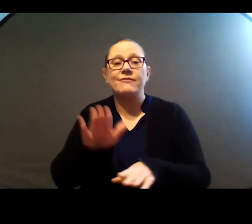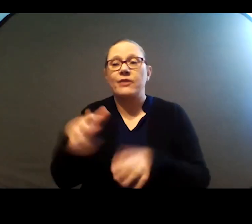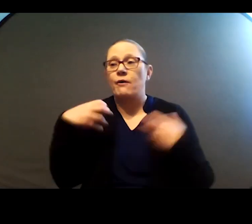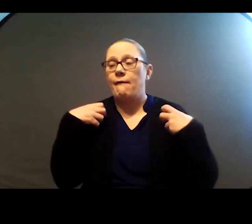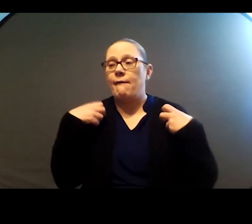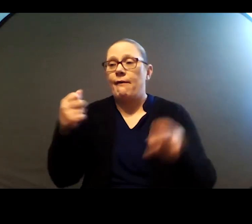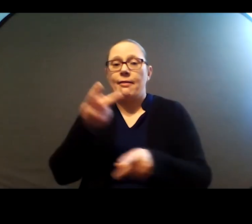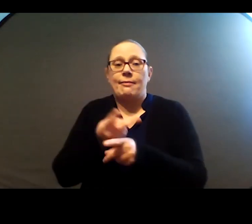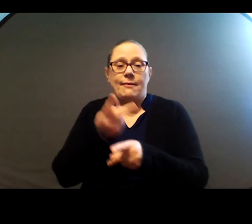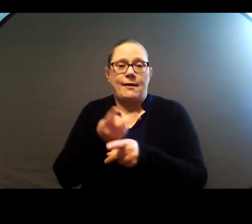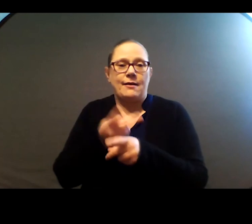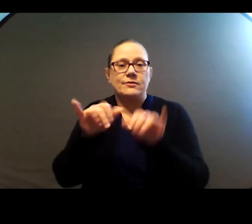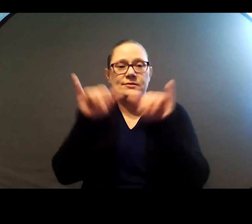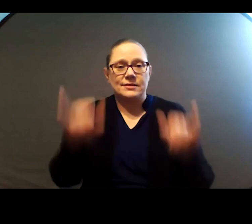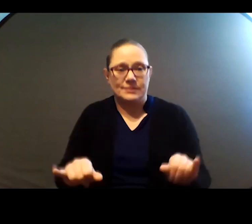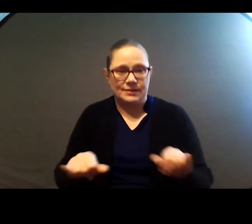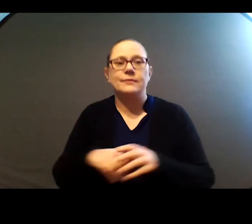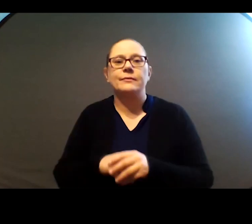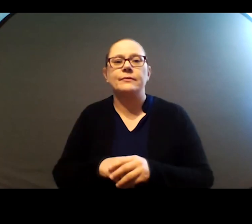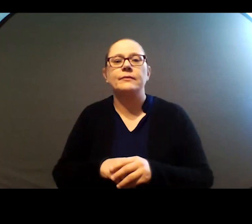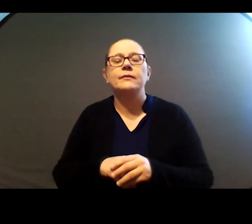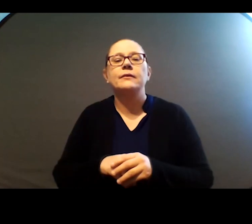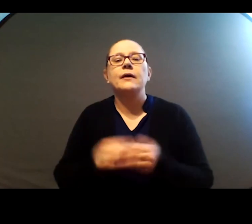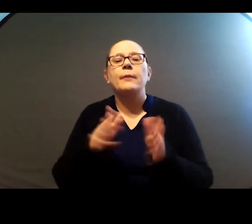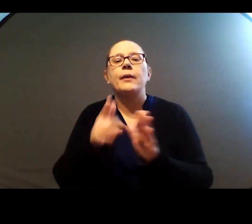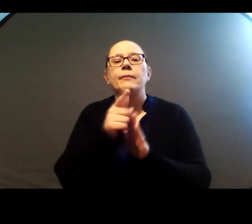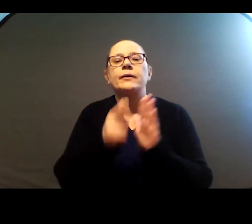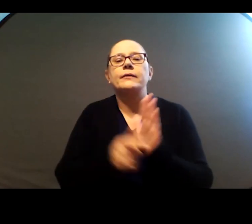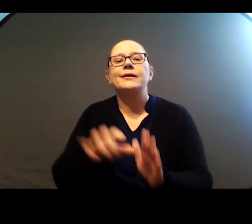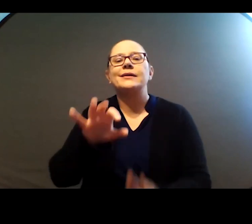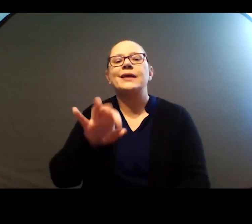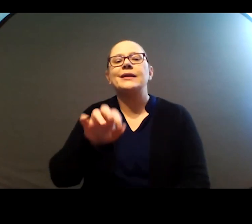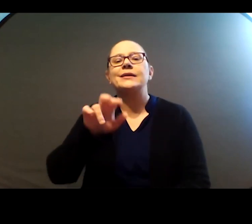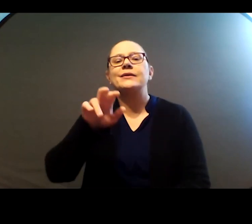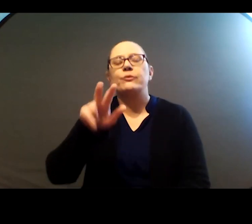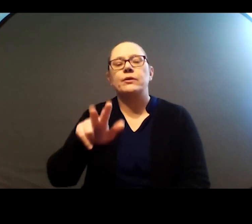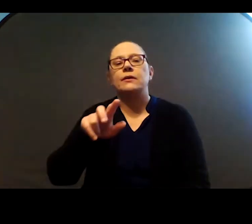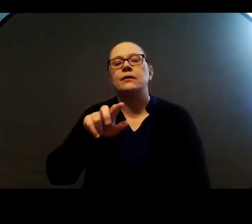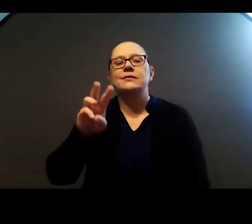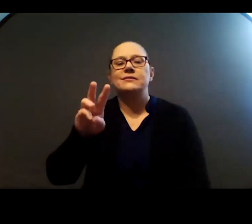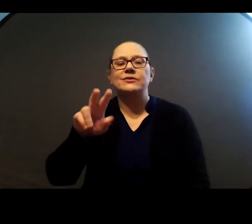Indian Health Service that's the public law 93,638 in which the tribes can take over the management